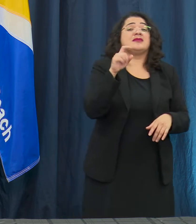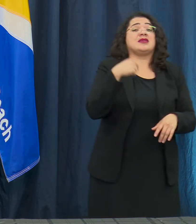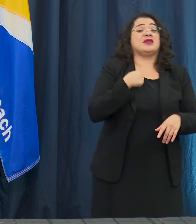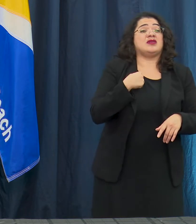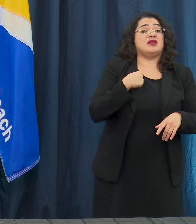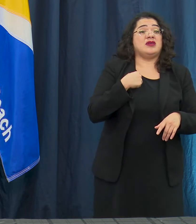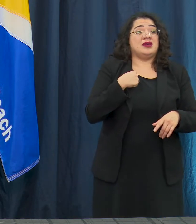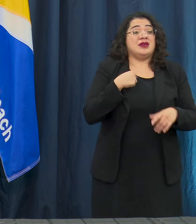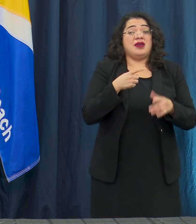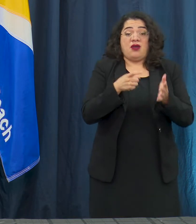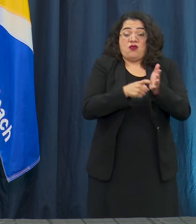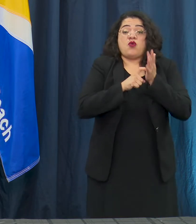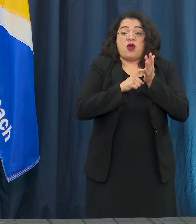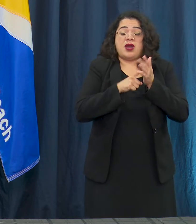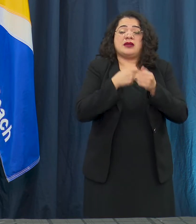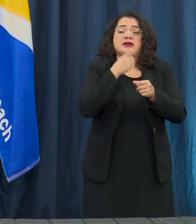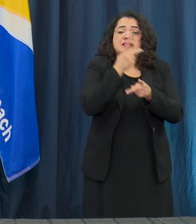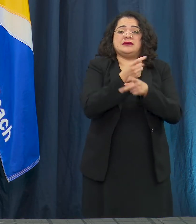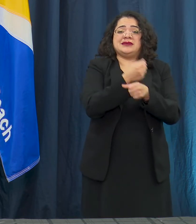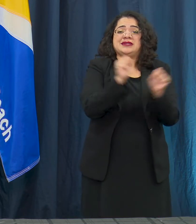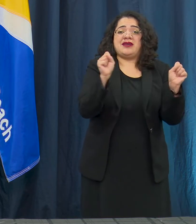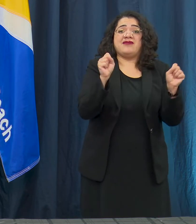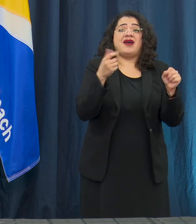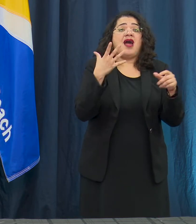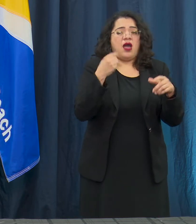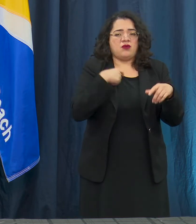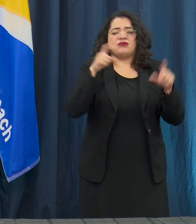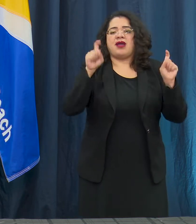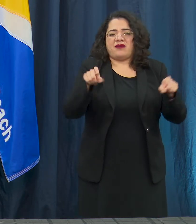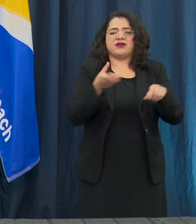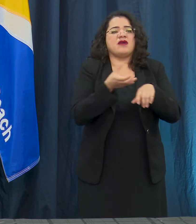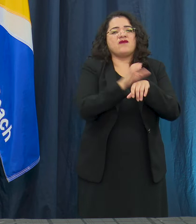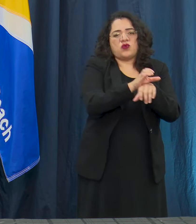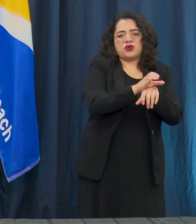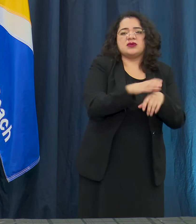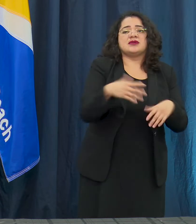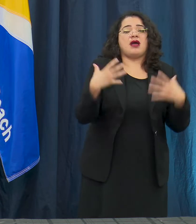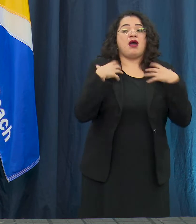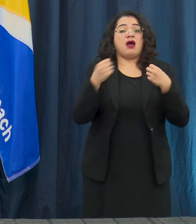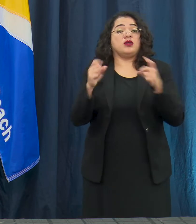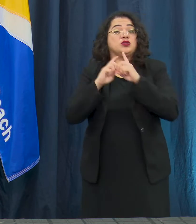things become problematic then of course the Health Department or